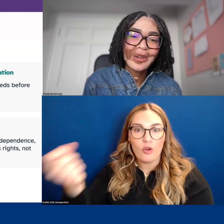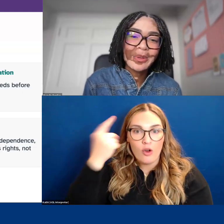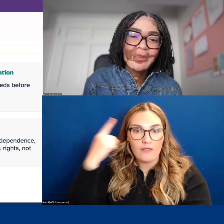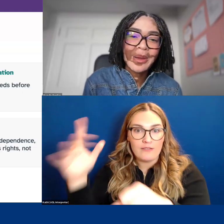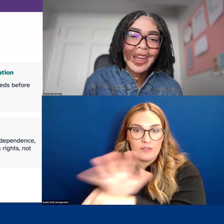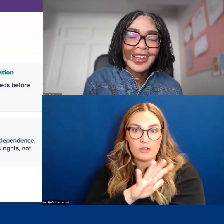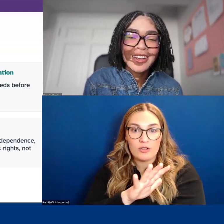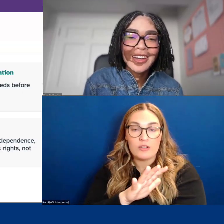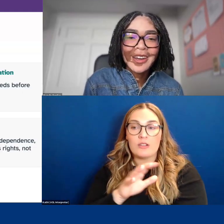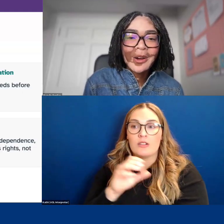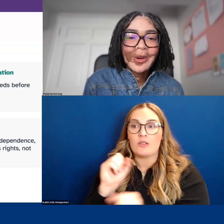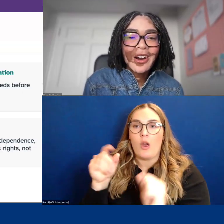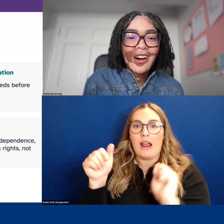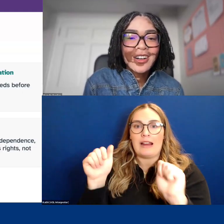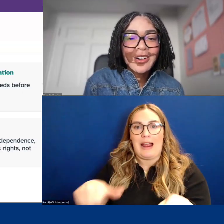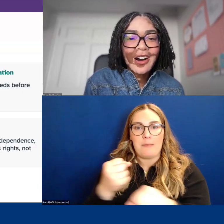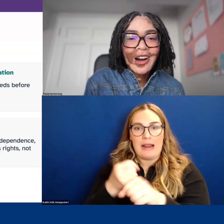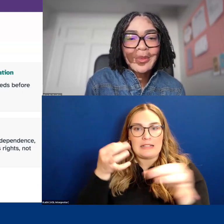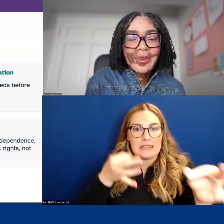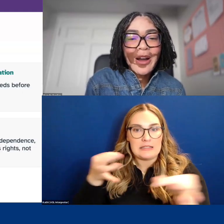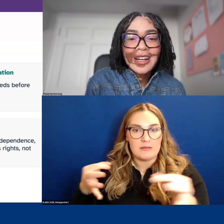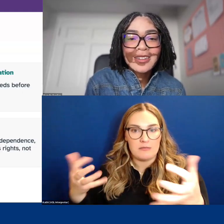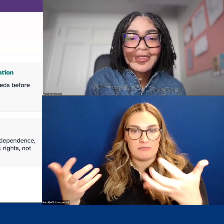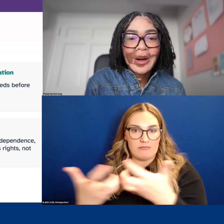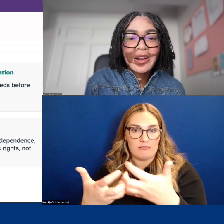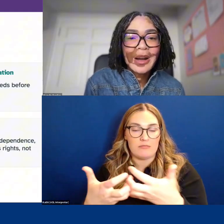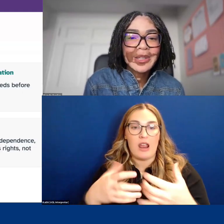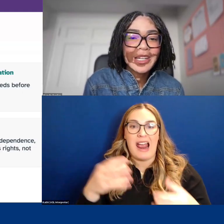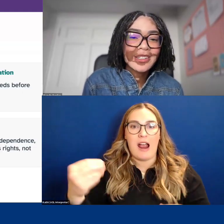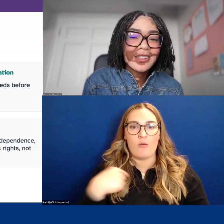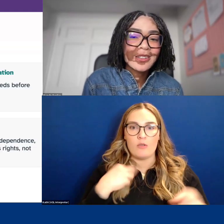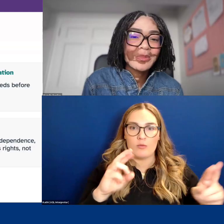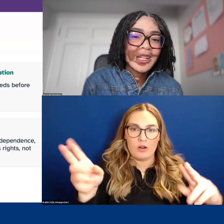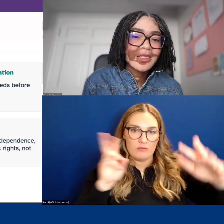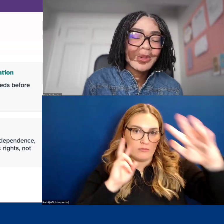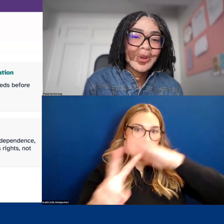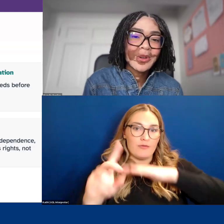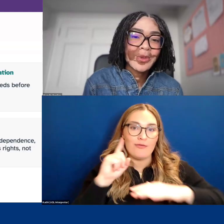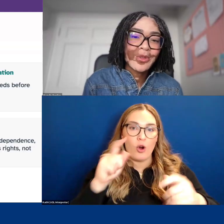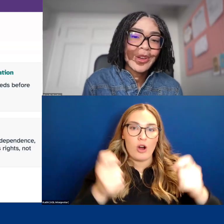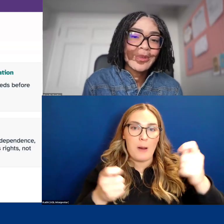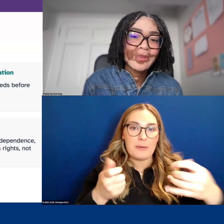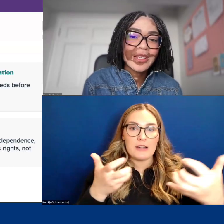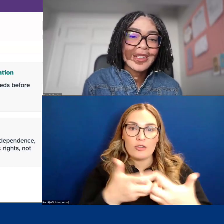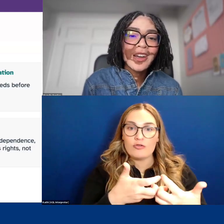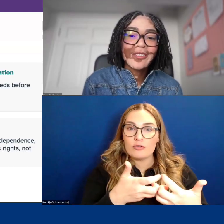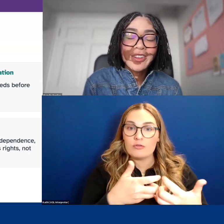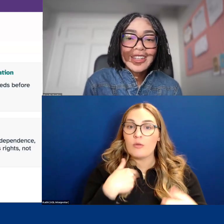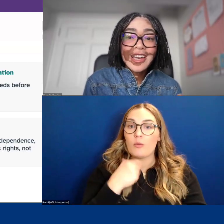that are being made. We also are proactive about accommodations. So because we work with families for the